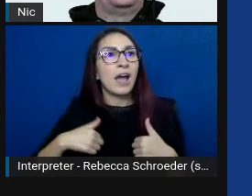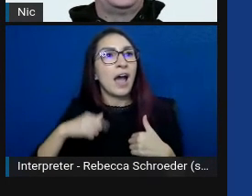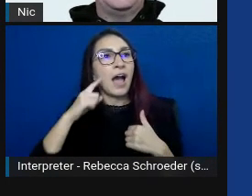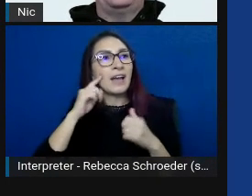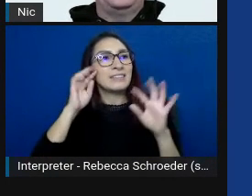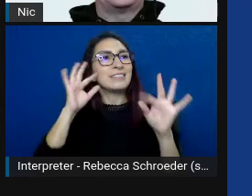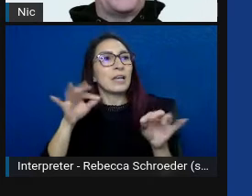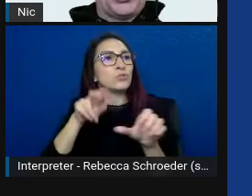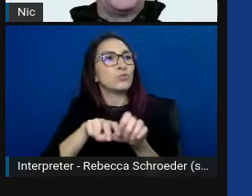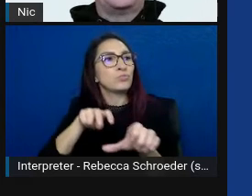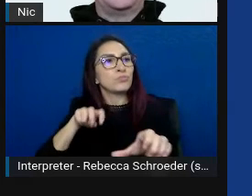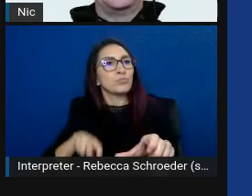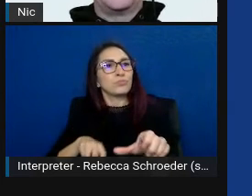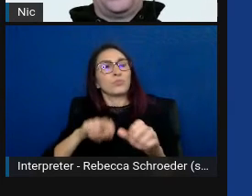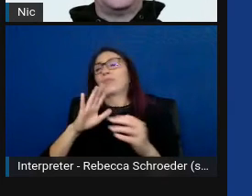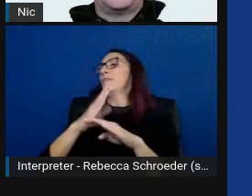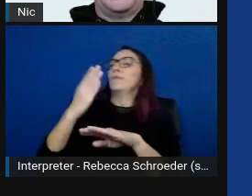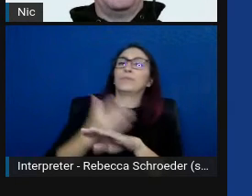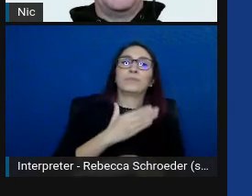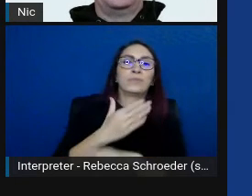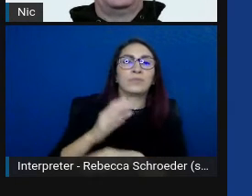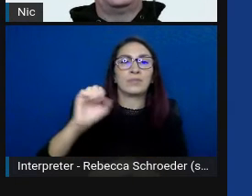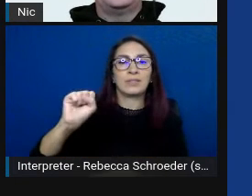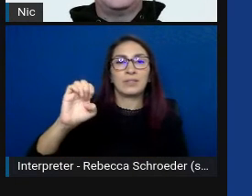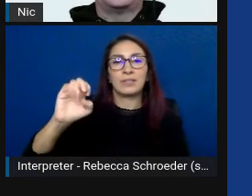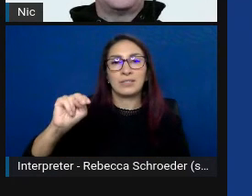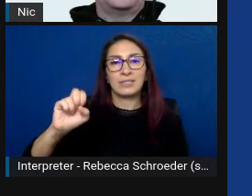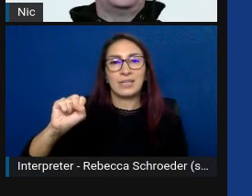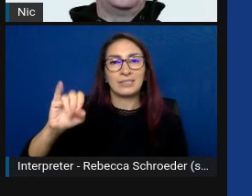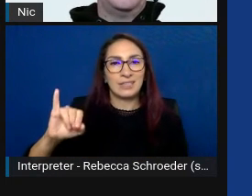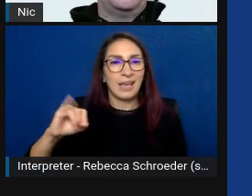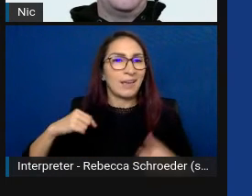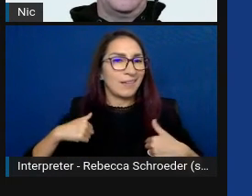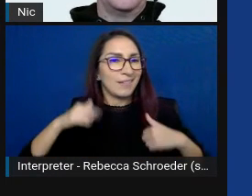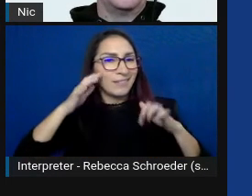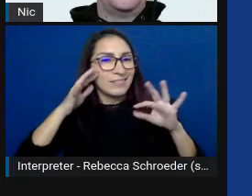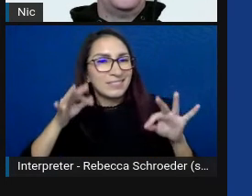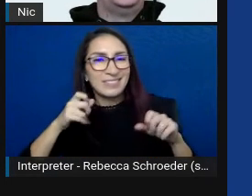We can't fix all the things all the time, but we can start on little things.